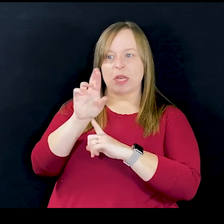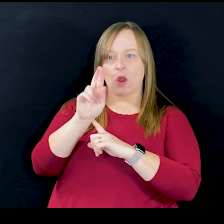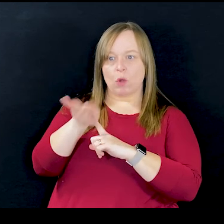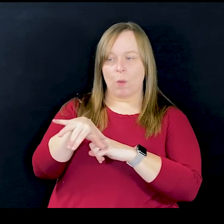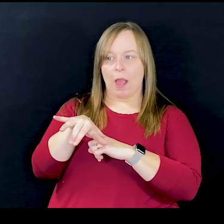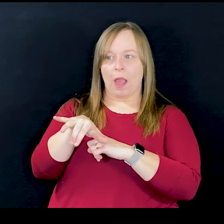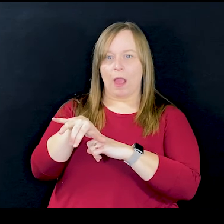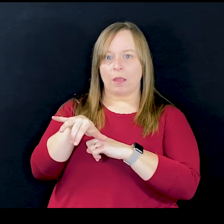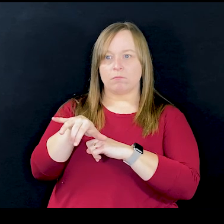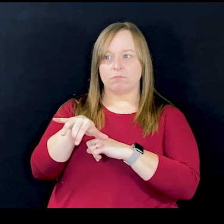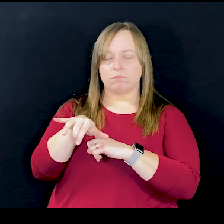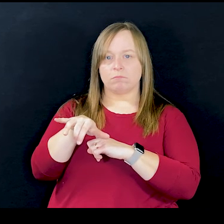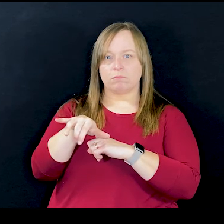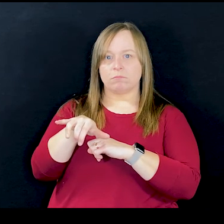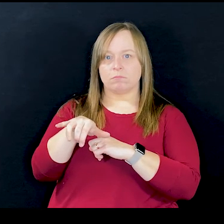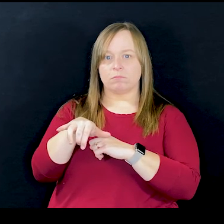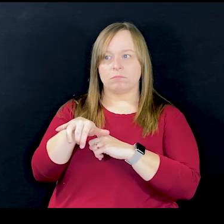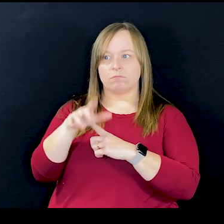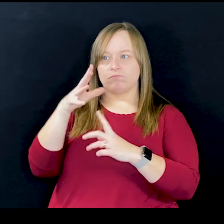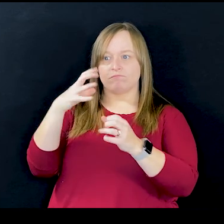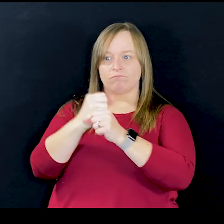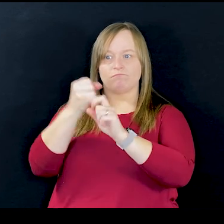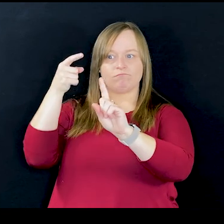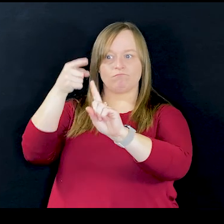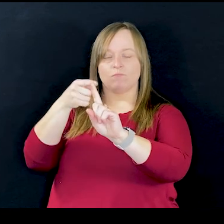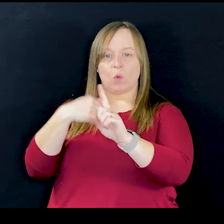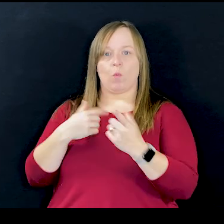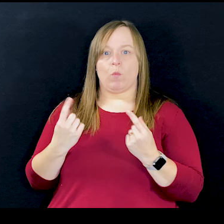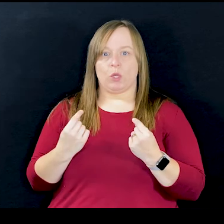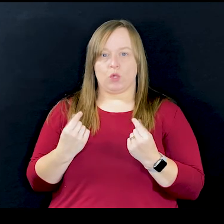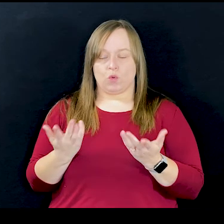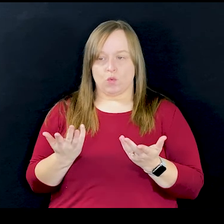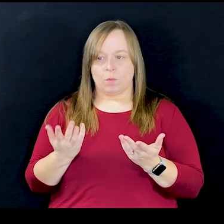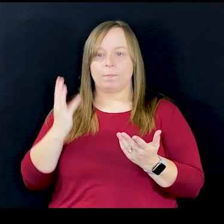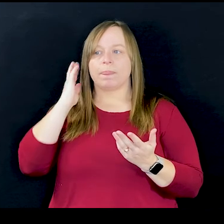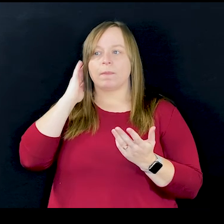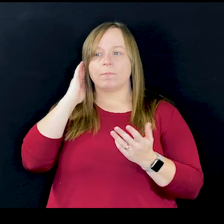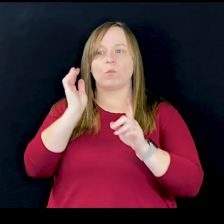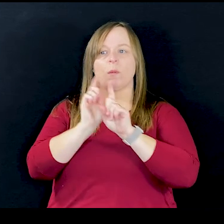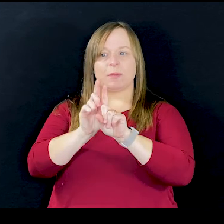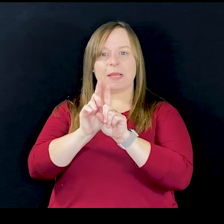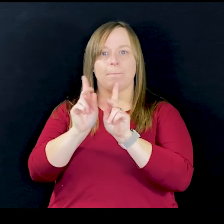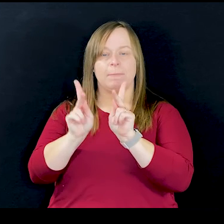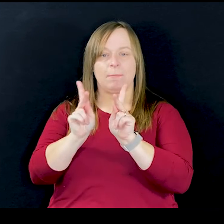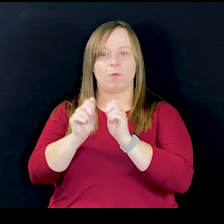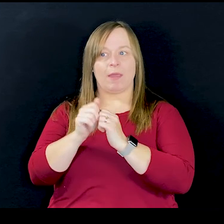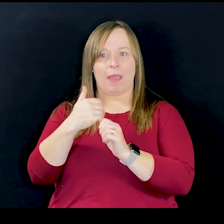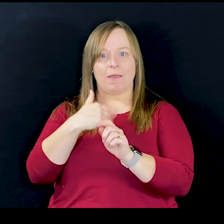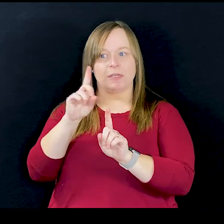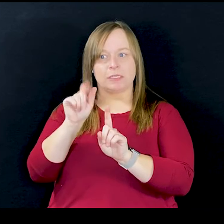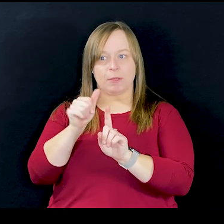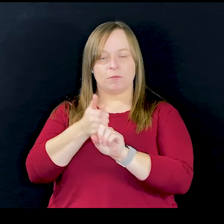from Disability Rights New York. I mean, in a nutshell. What we do is, we represent people who have disabilities